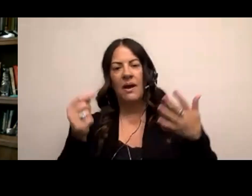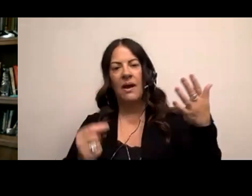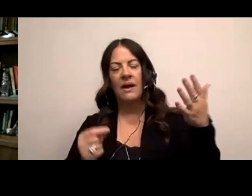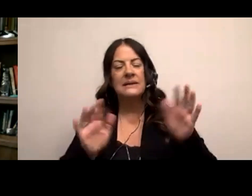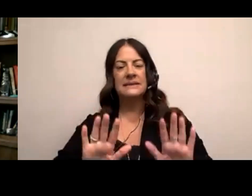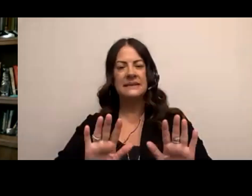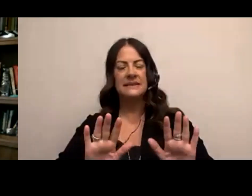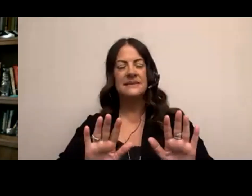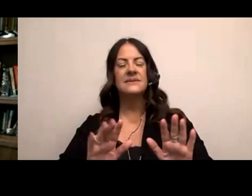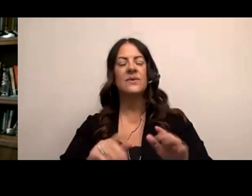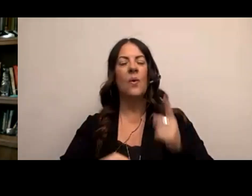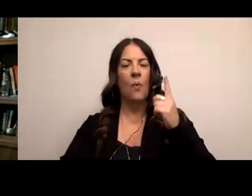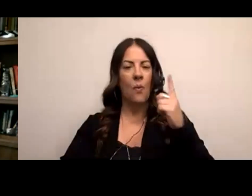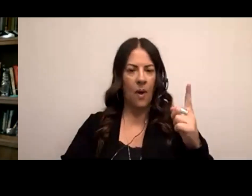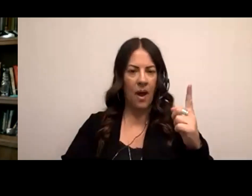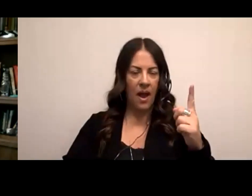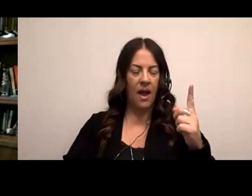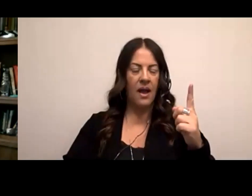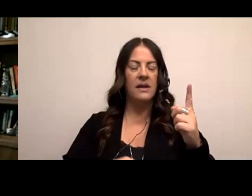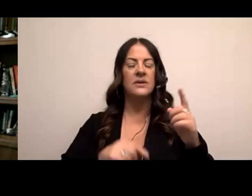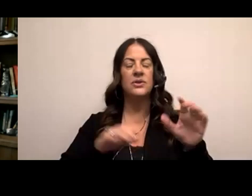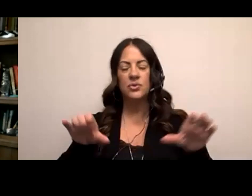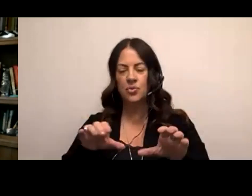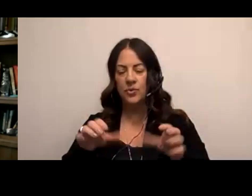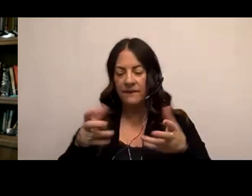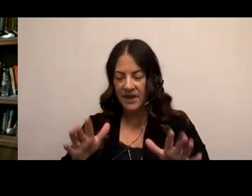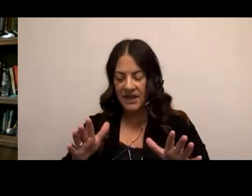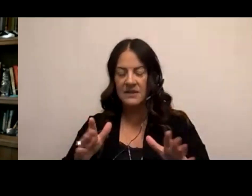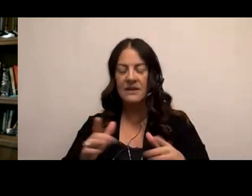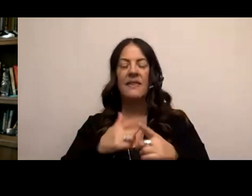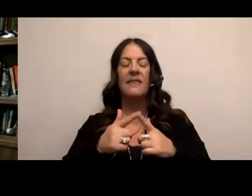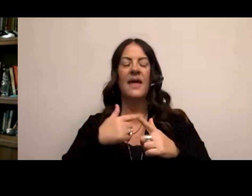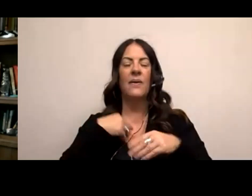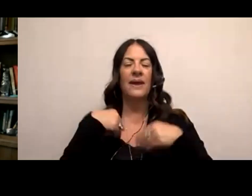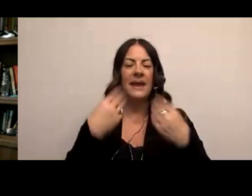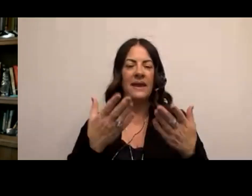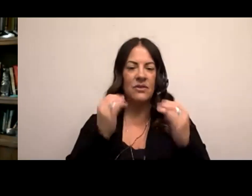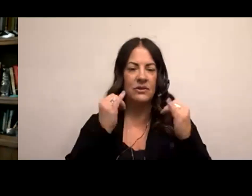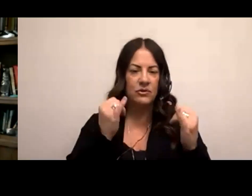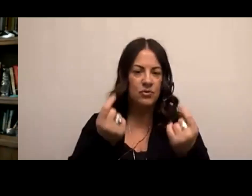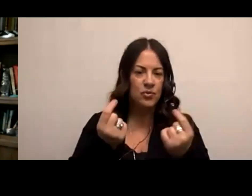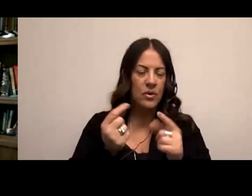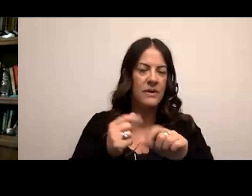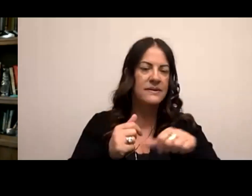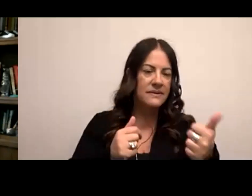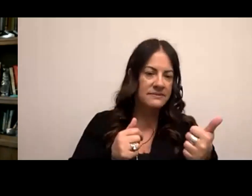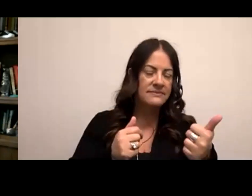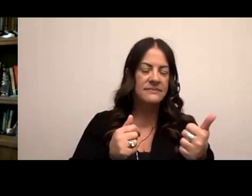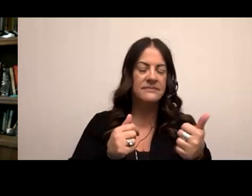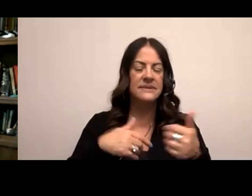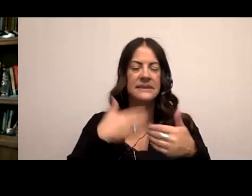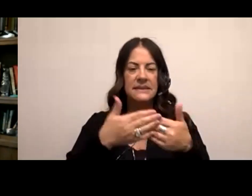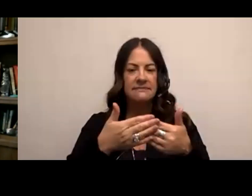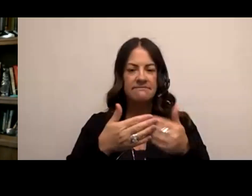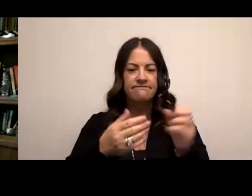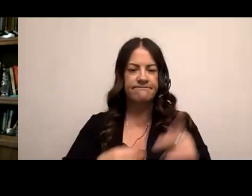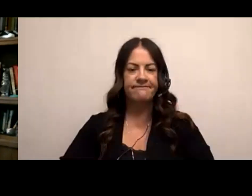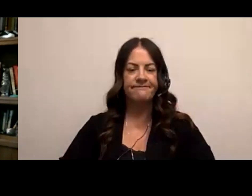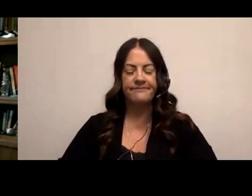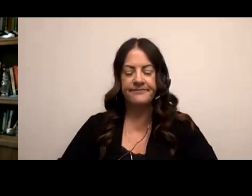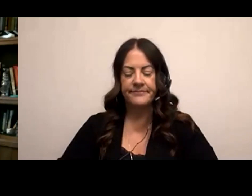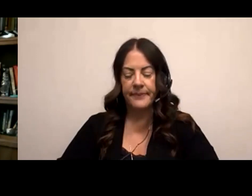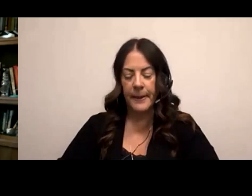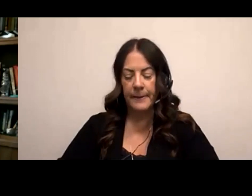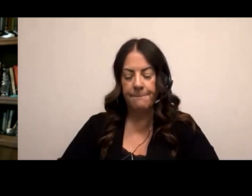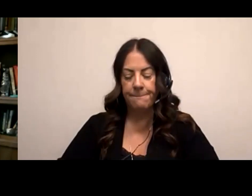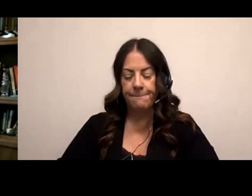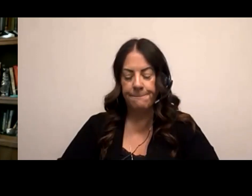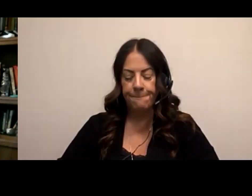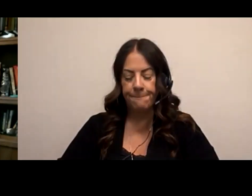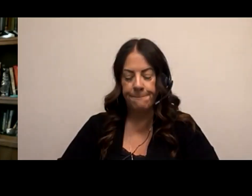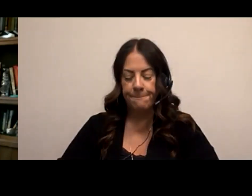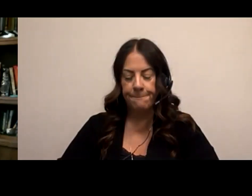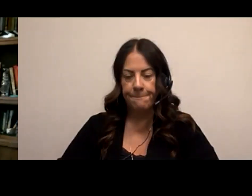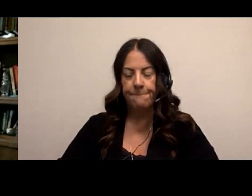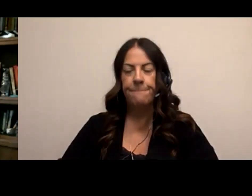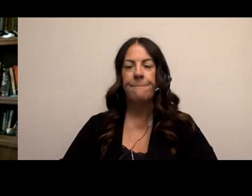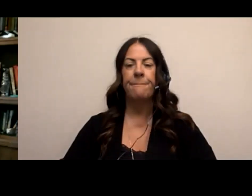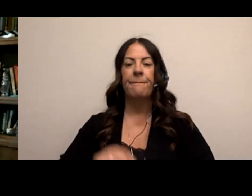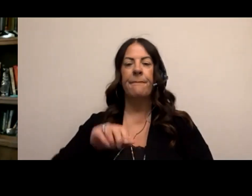TO SEE THE INTERPRETER. SO WE GOT QUITE A FEW PEOPLE. AND THE OTHER THING IS I'M GOING